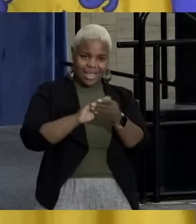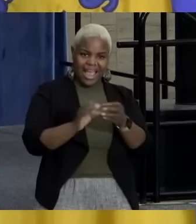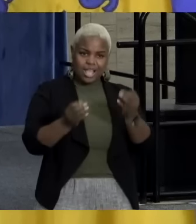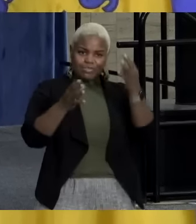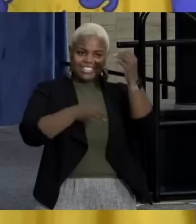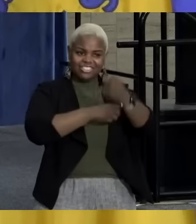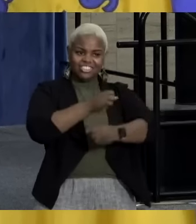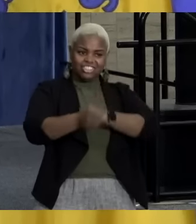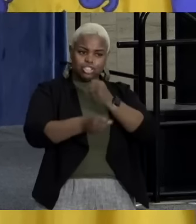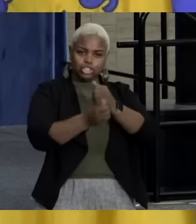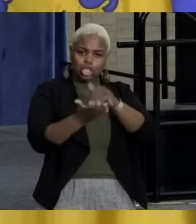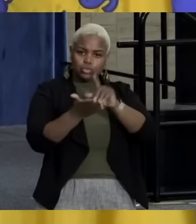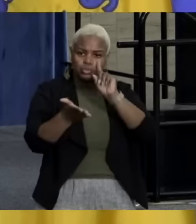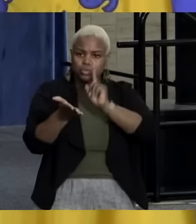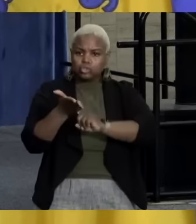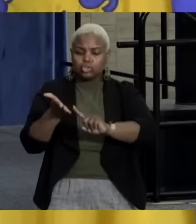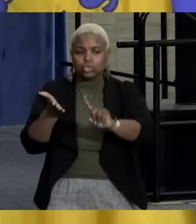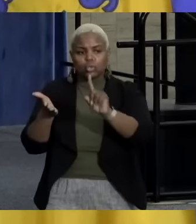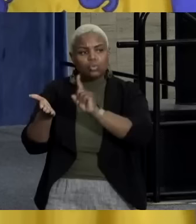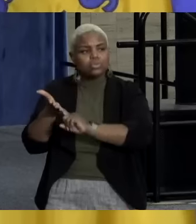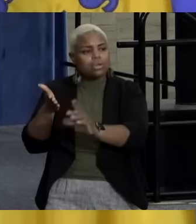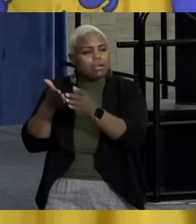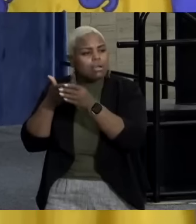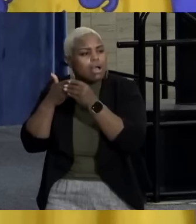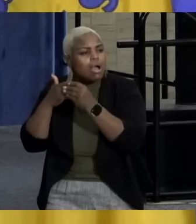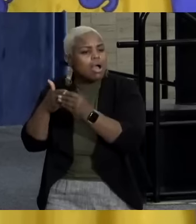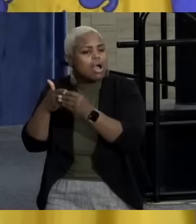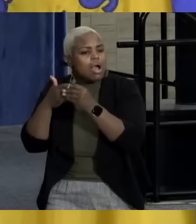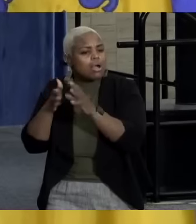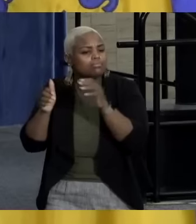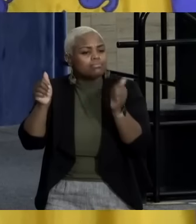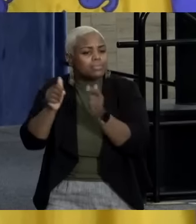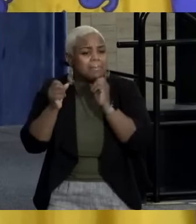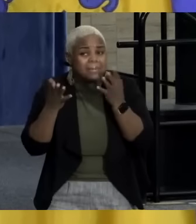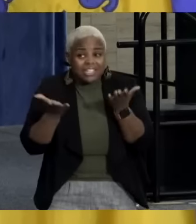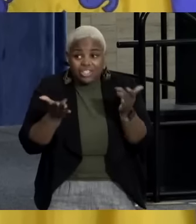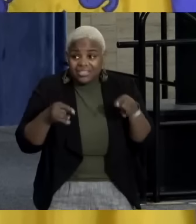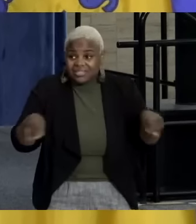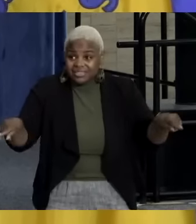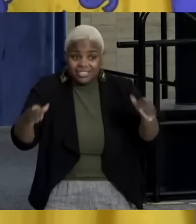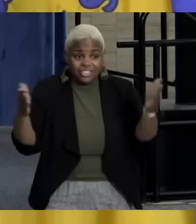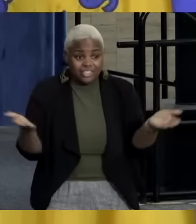pioneered by the many people in this room and watching today. But it's also just the